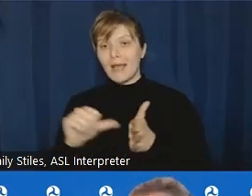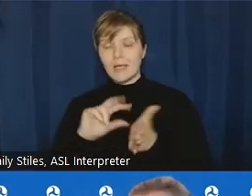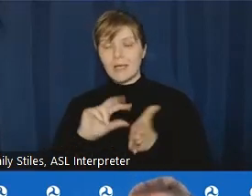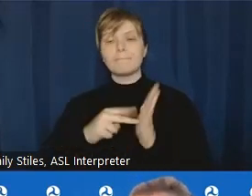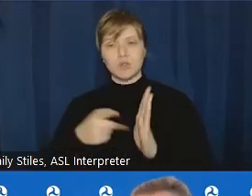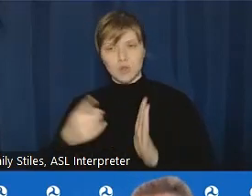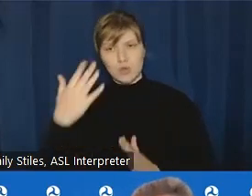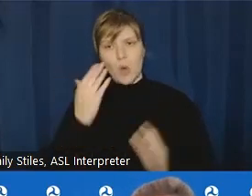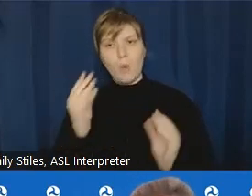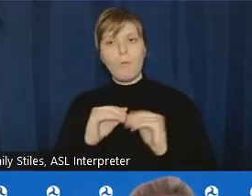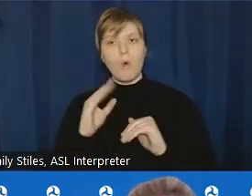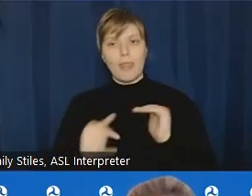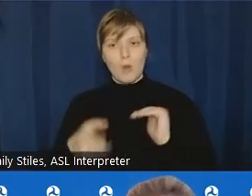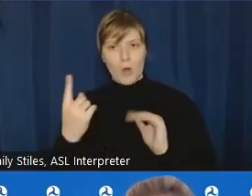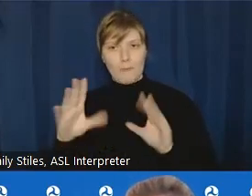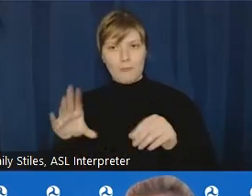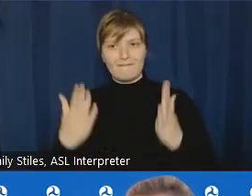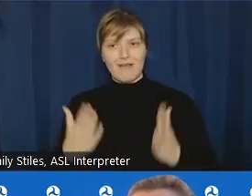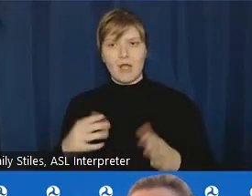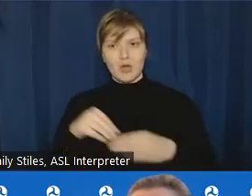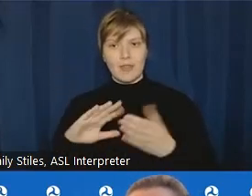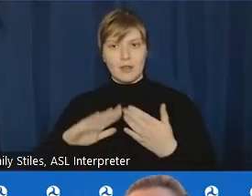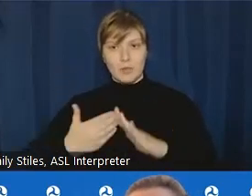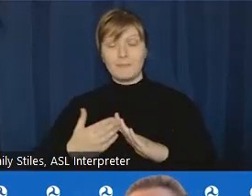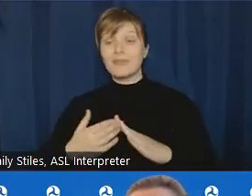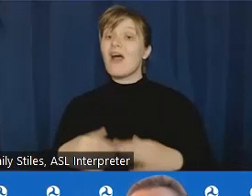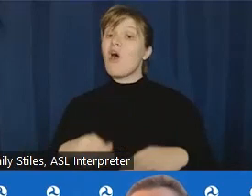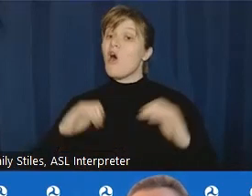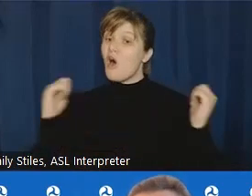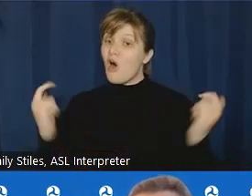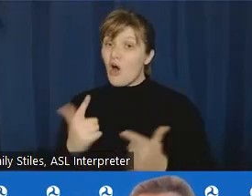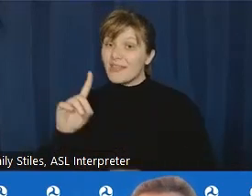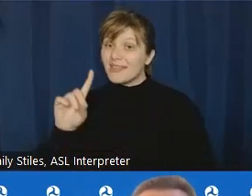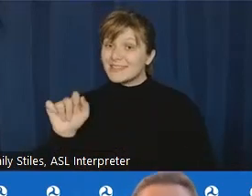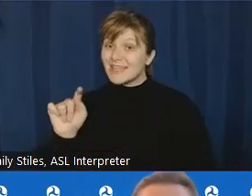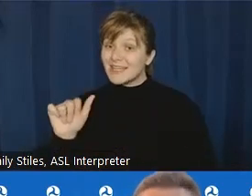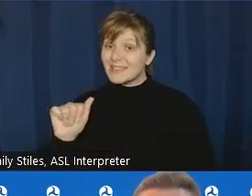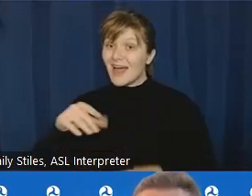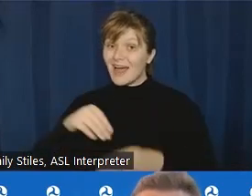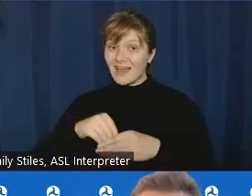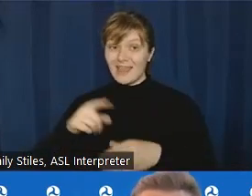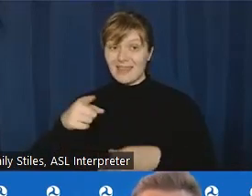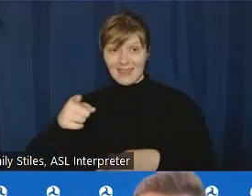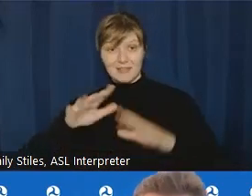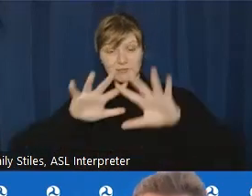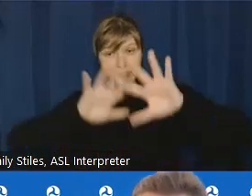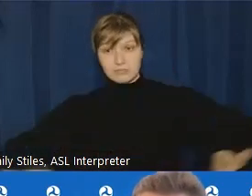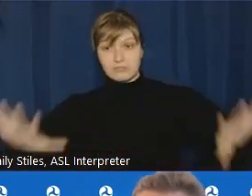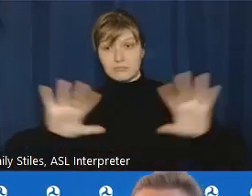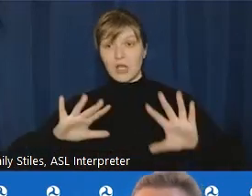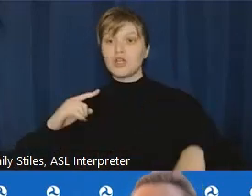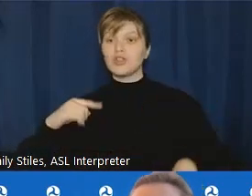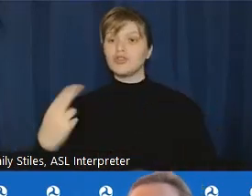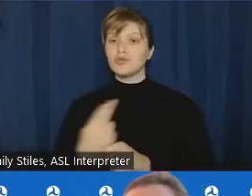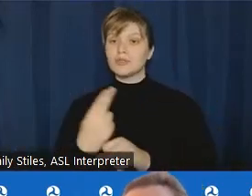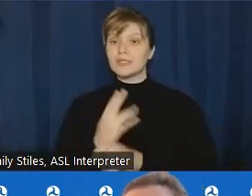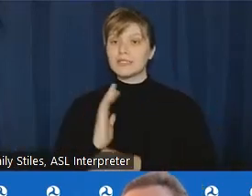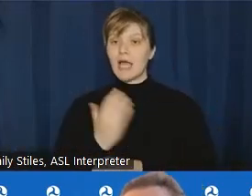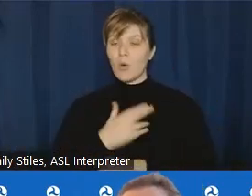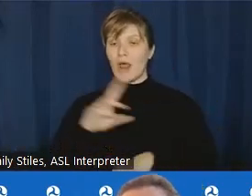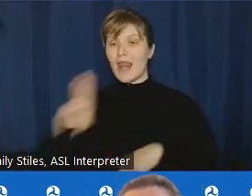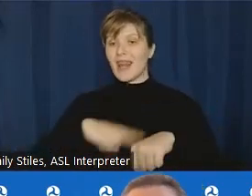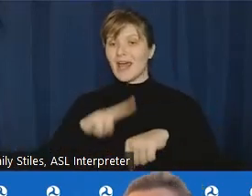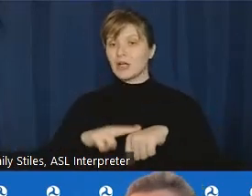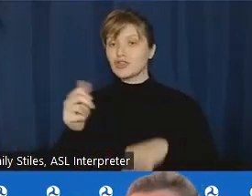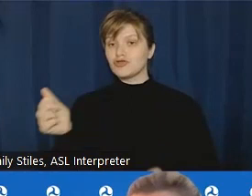All of the data for this tool uses FTA’s National Transit Database. It also uses our National Rural